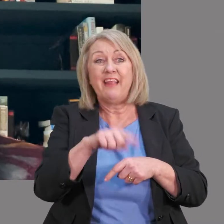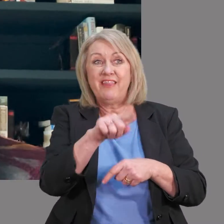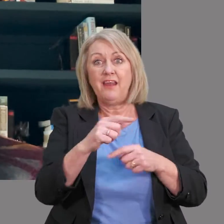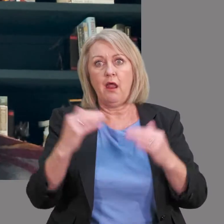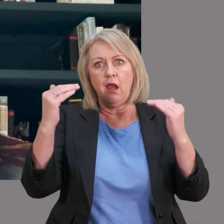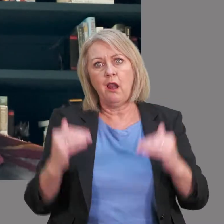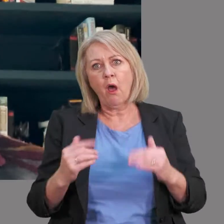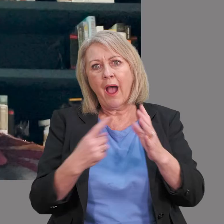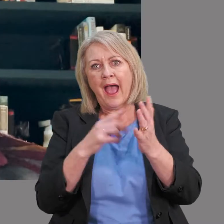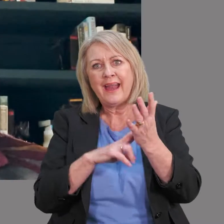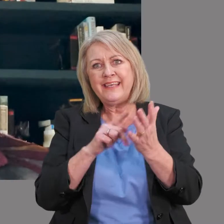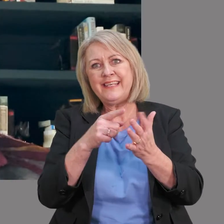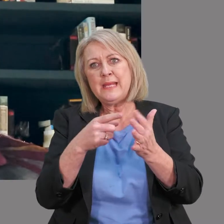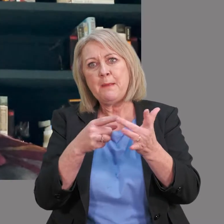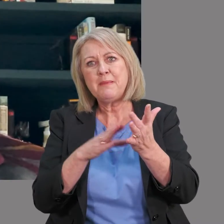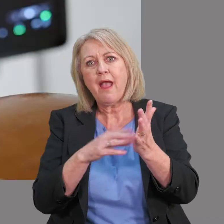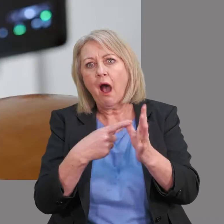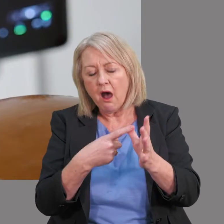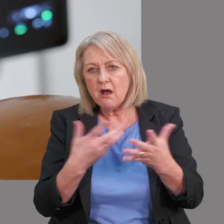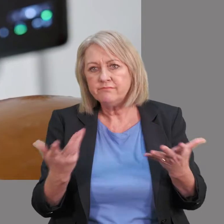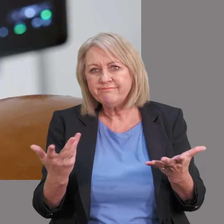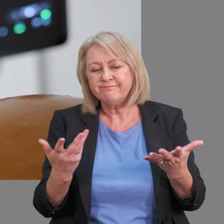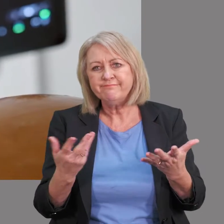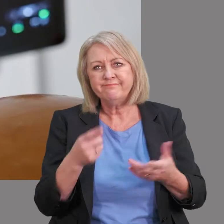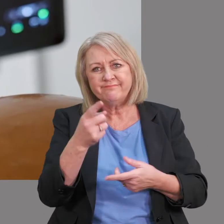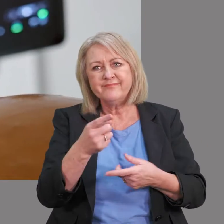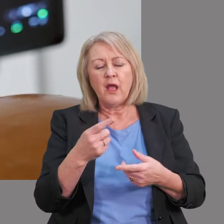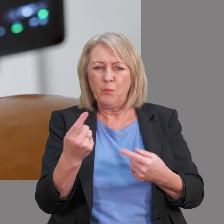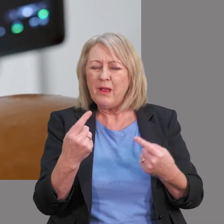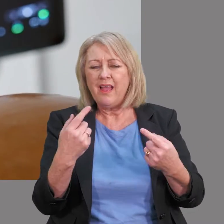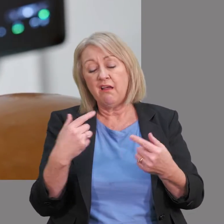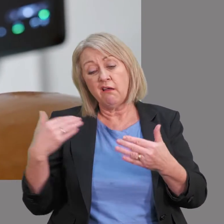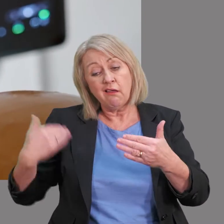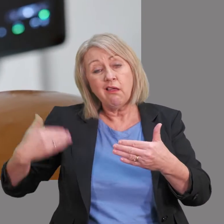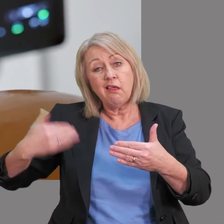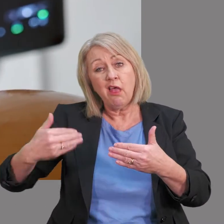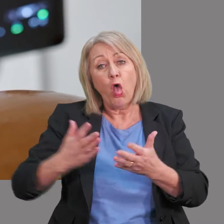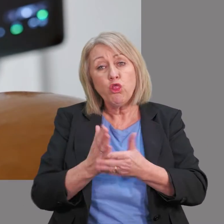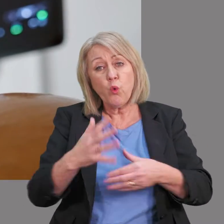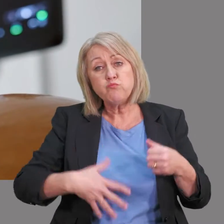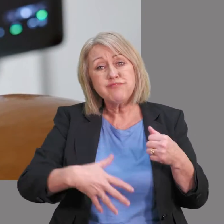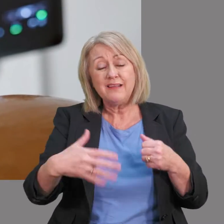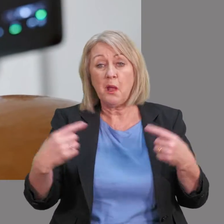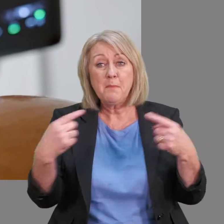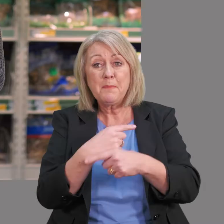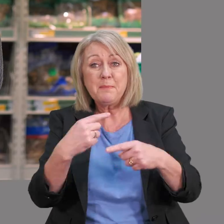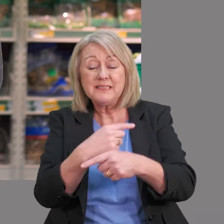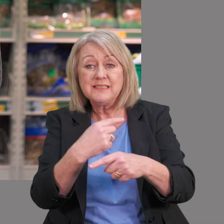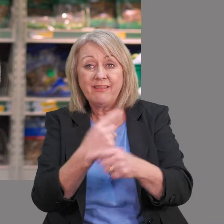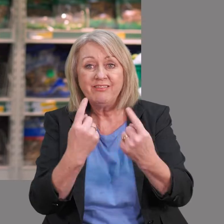pre-existing anaemia. Multiple opportunities will have been missed at various times of her pregnancy